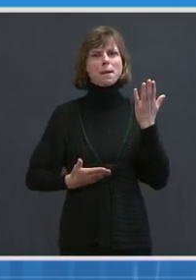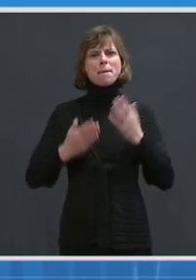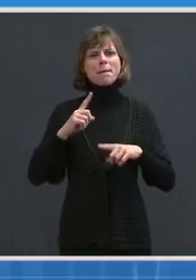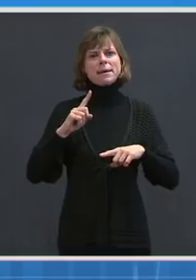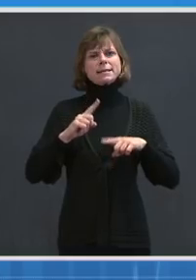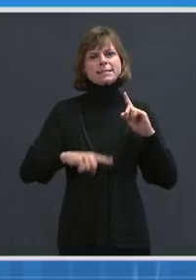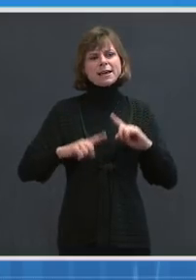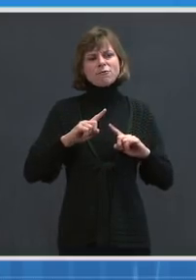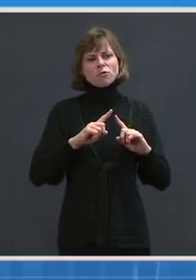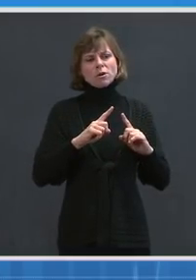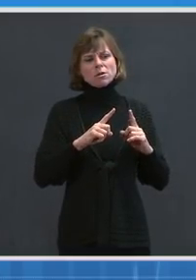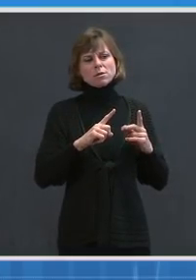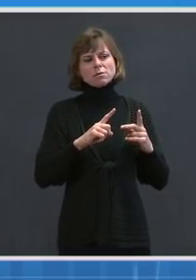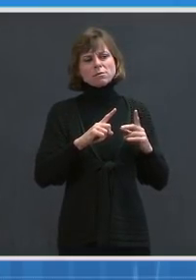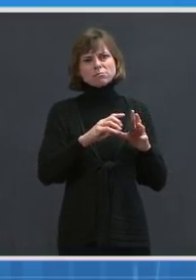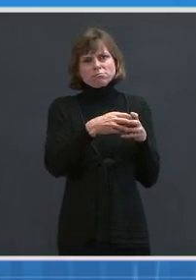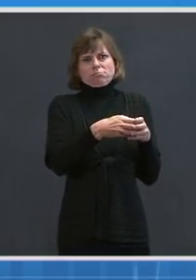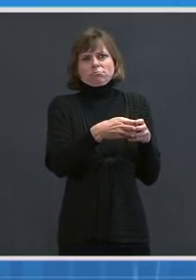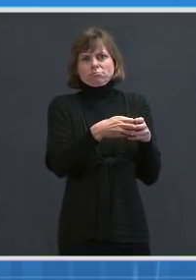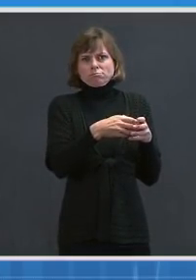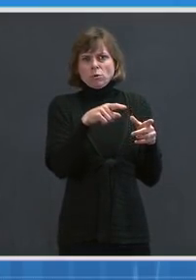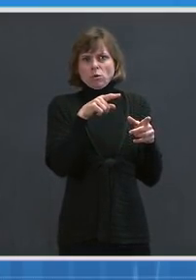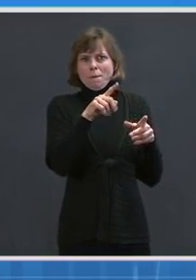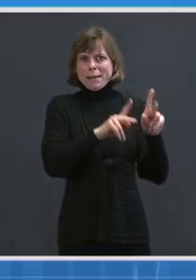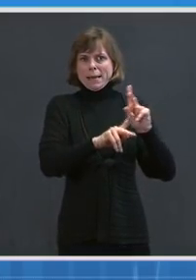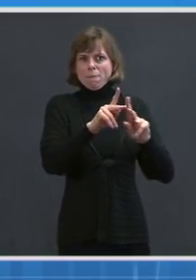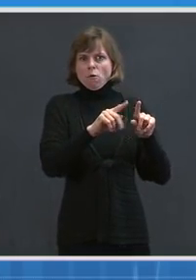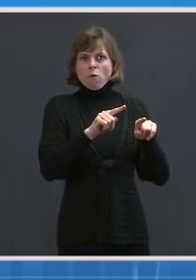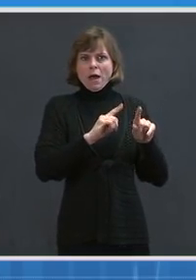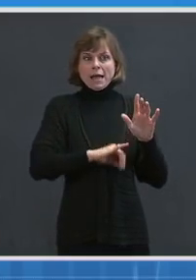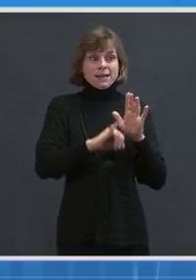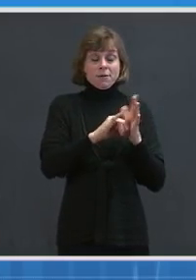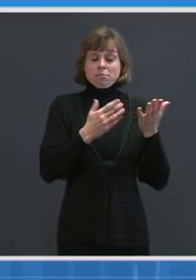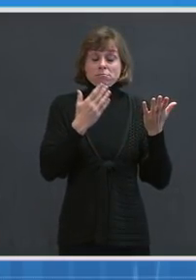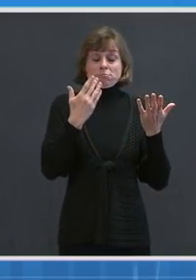that may, in fact, identify with whether it's their location or political identity,